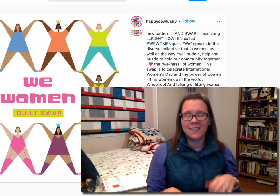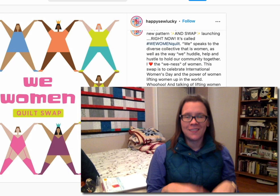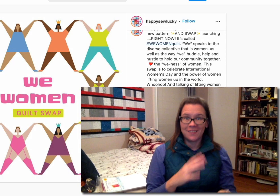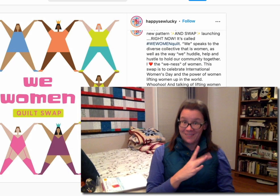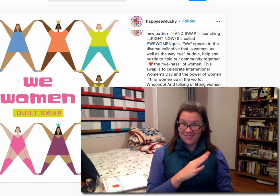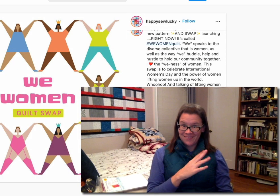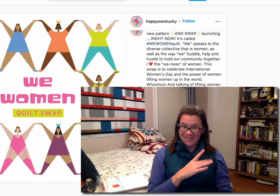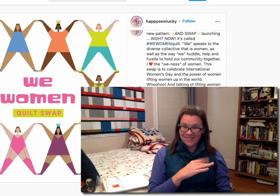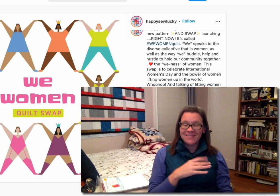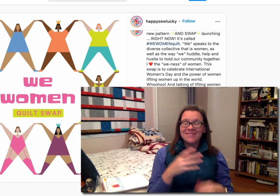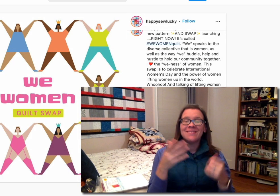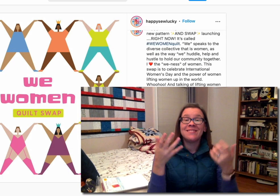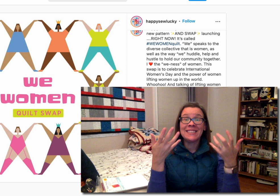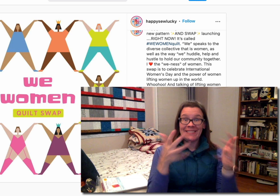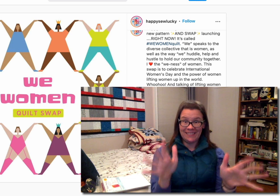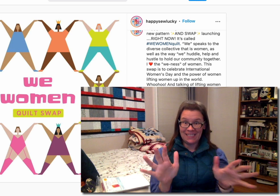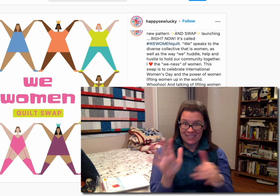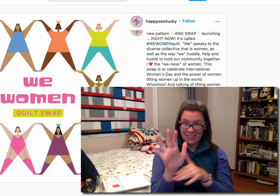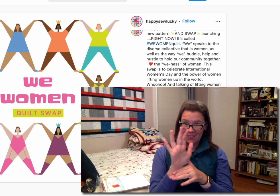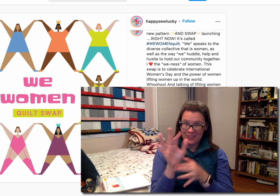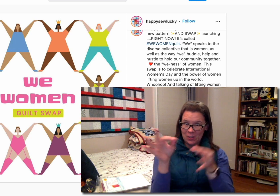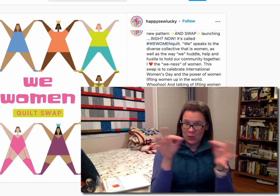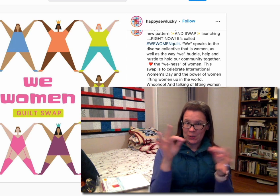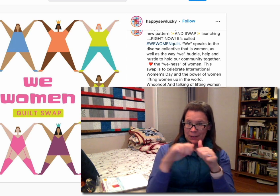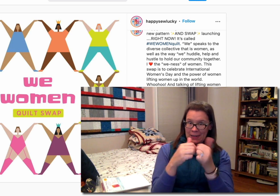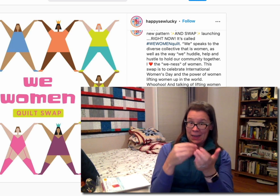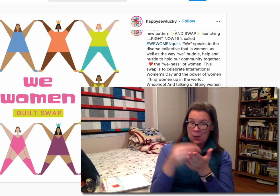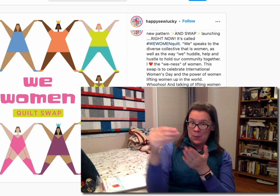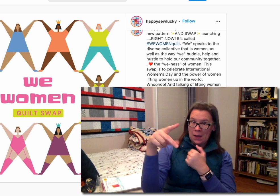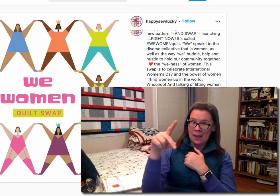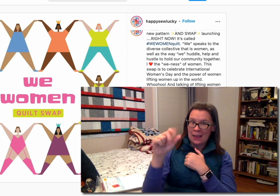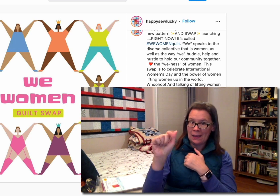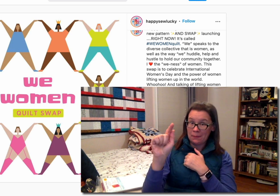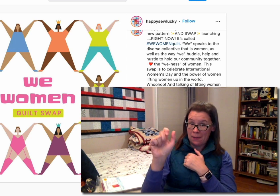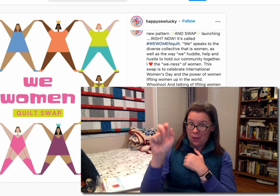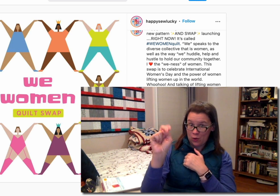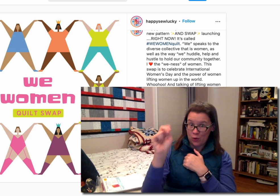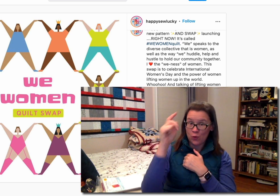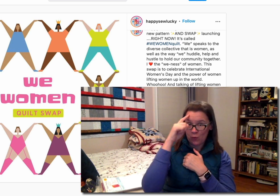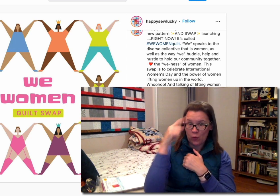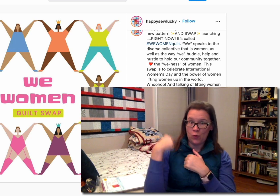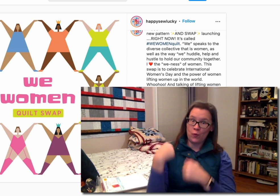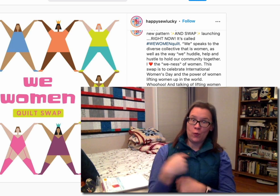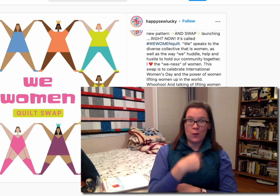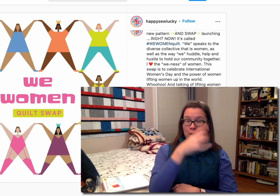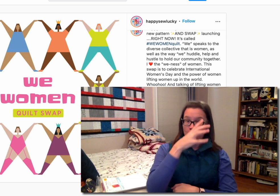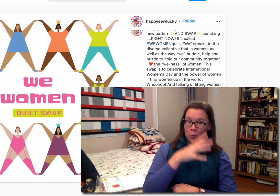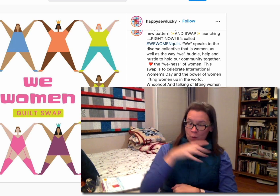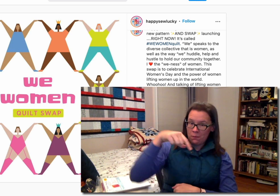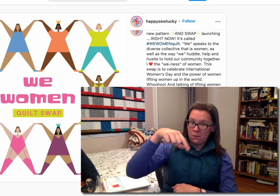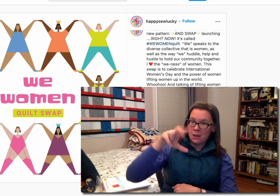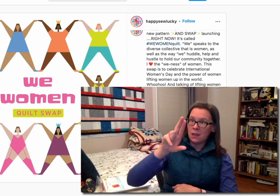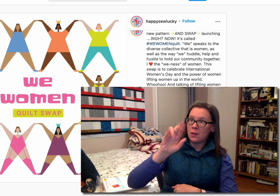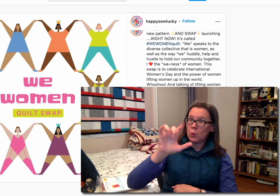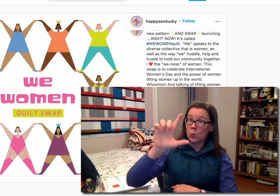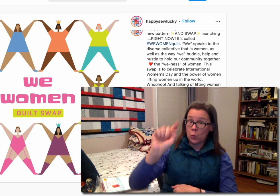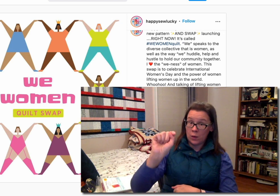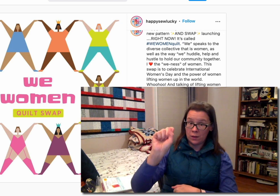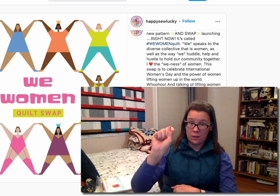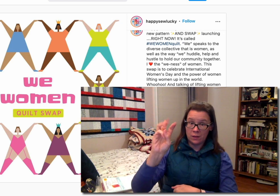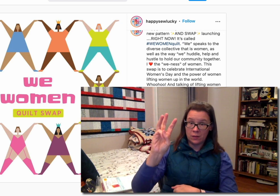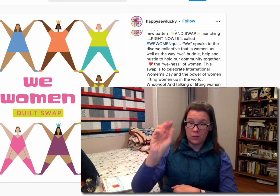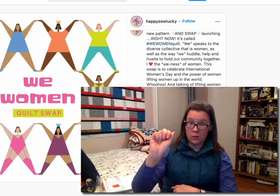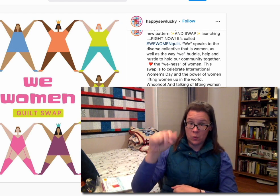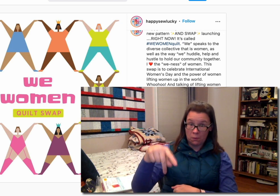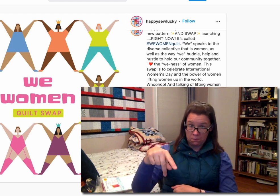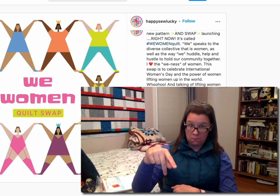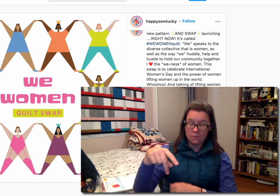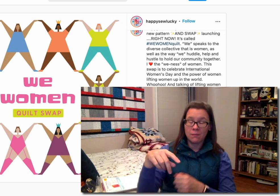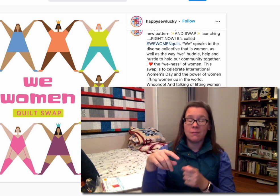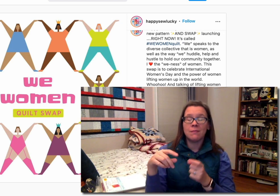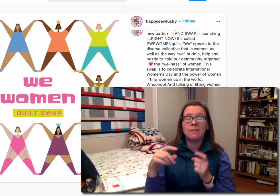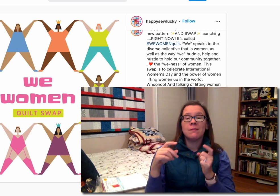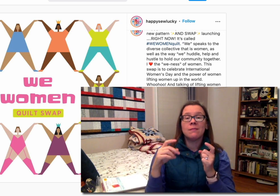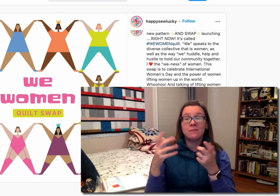Very cool -- uh now that we've all purchased the pattern um (using the video tutorial that